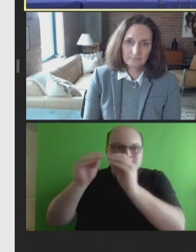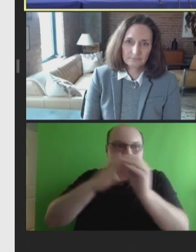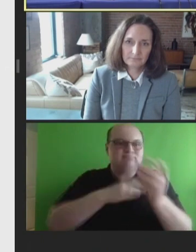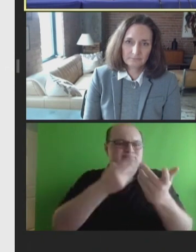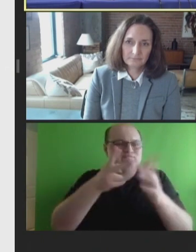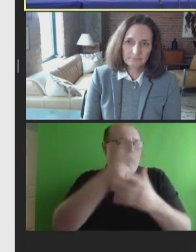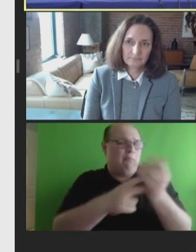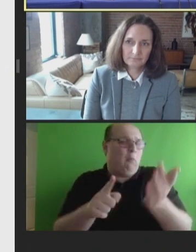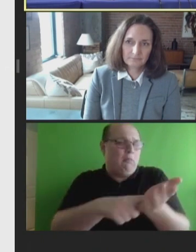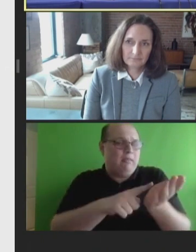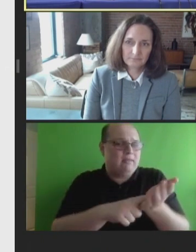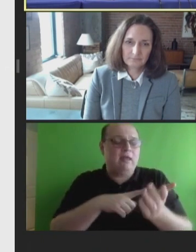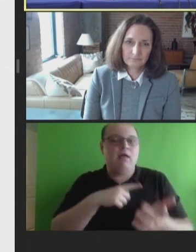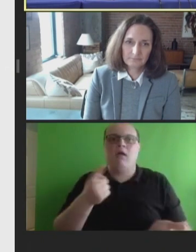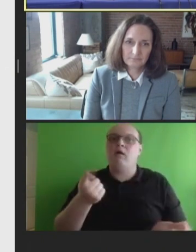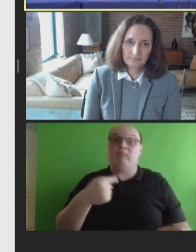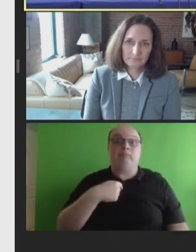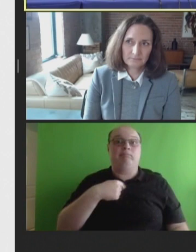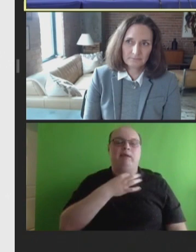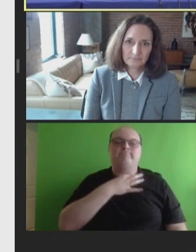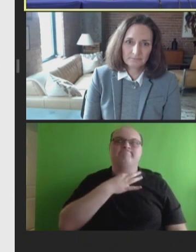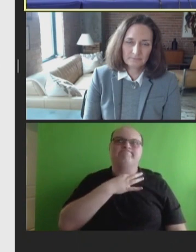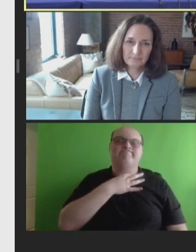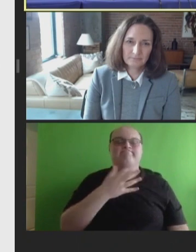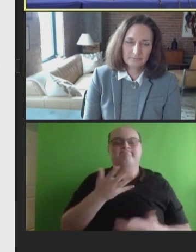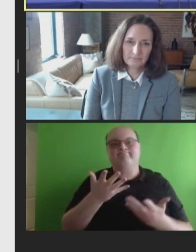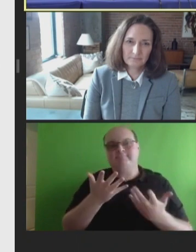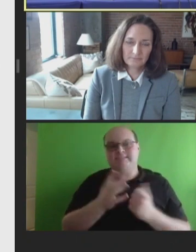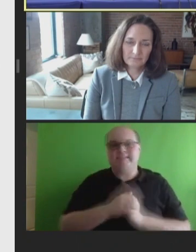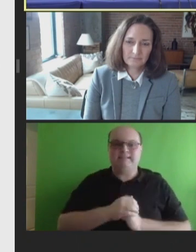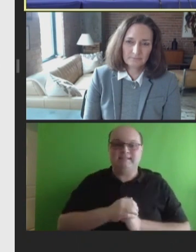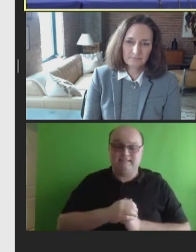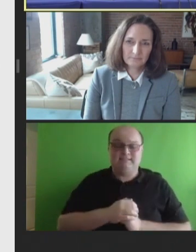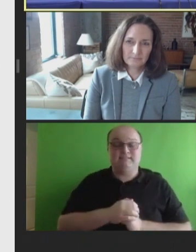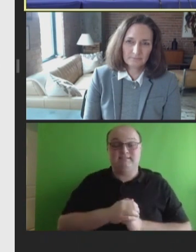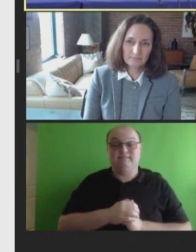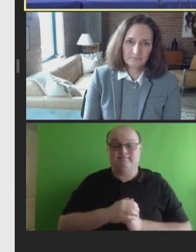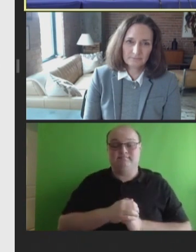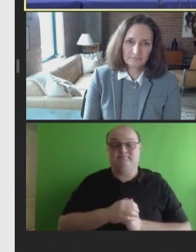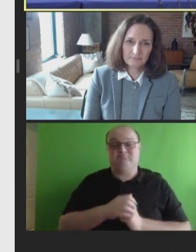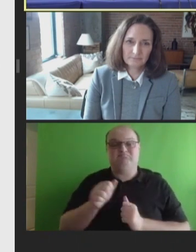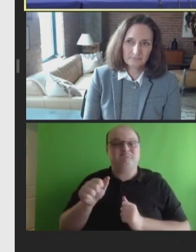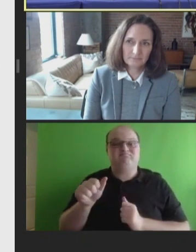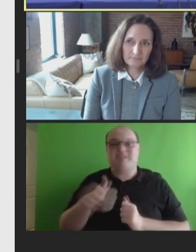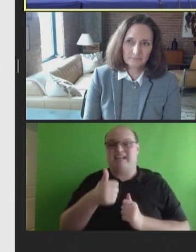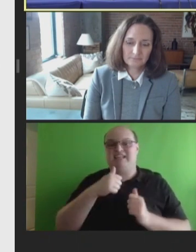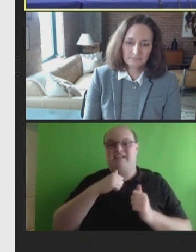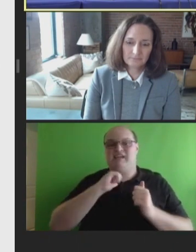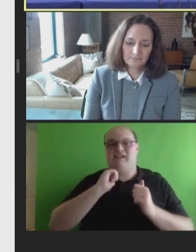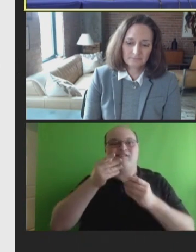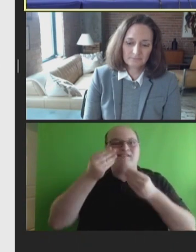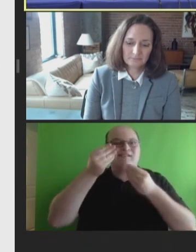I'm just wondering if you could shed any light if you know who will make the decision